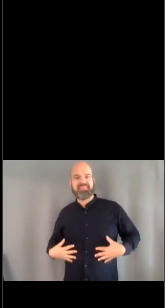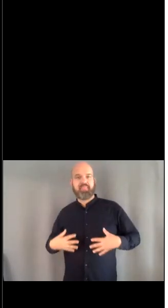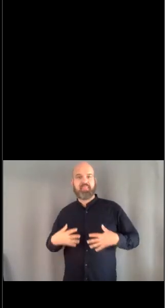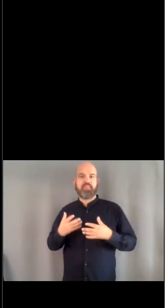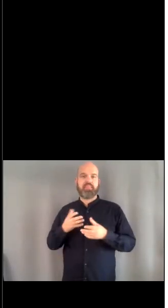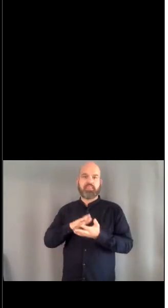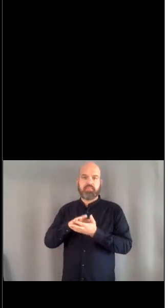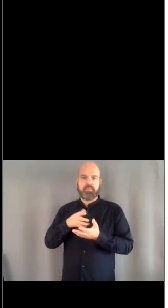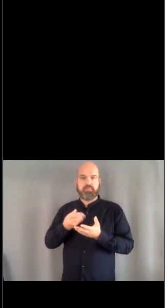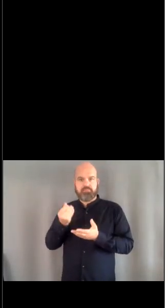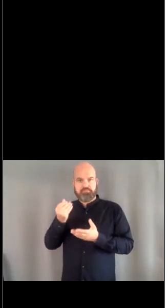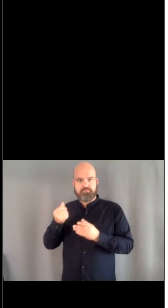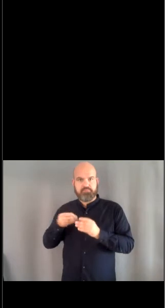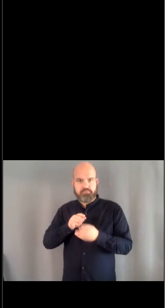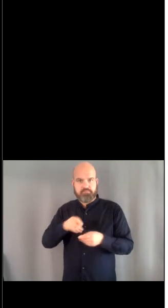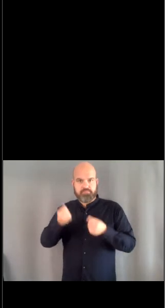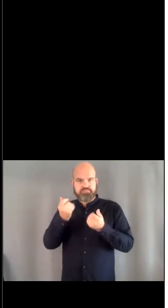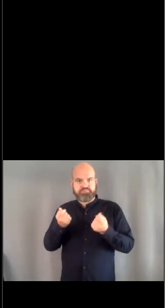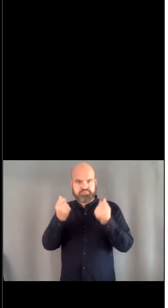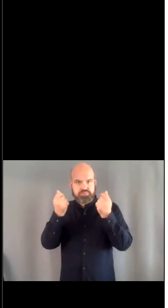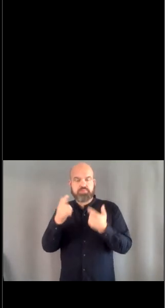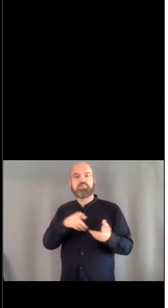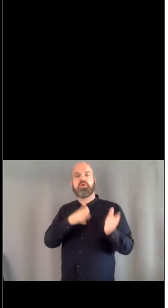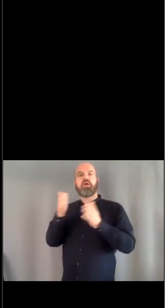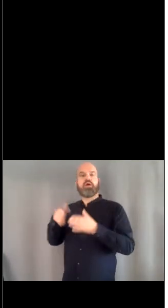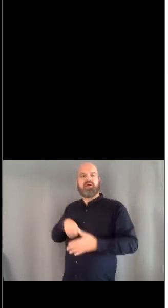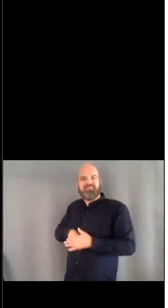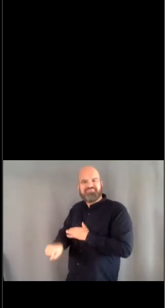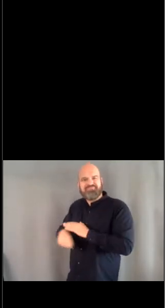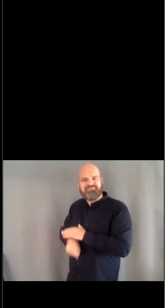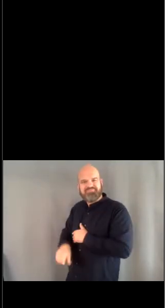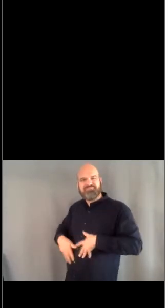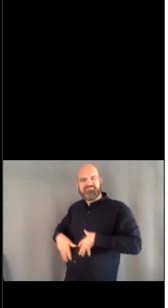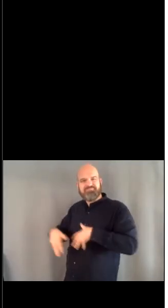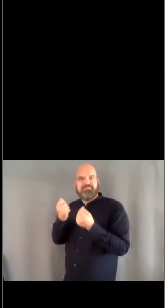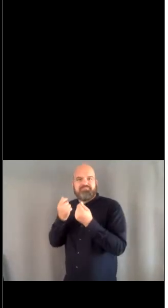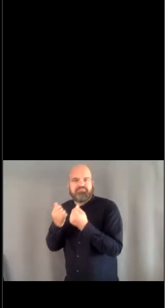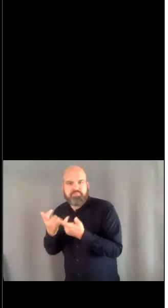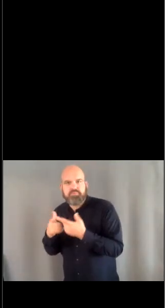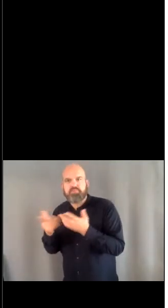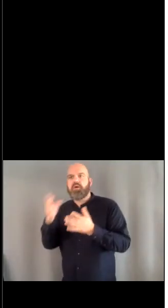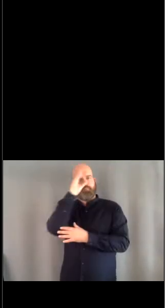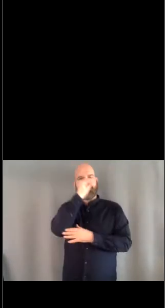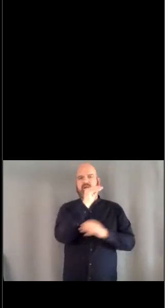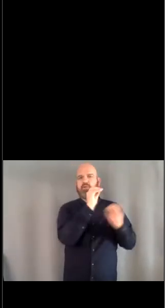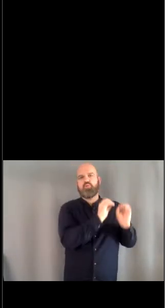within that gender might play a difference. I think Morgon's point was probably the most important.